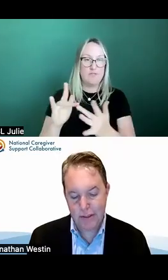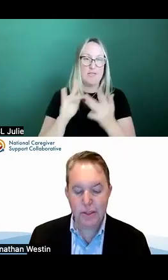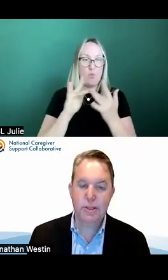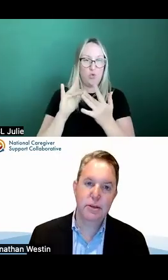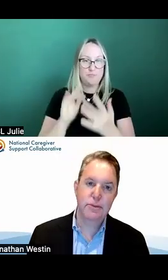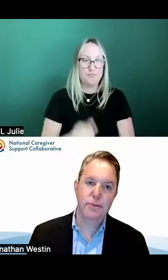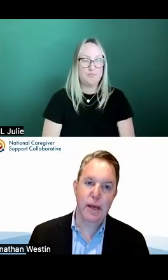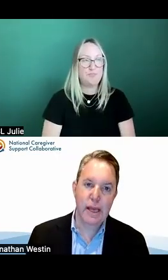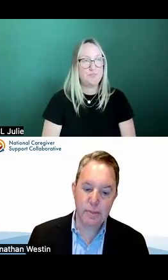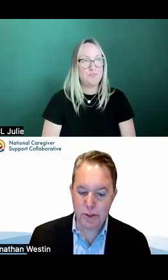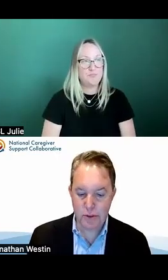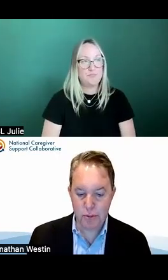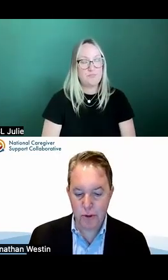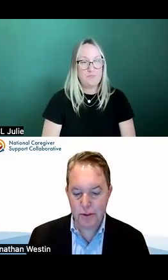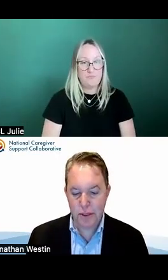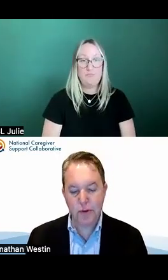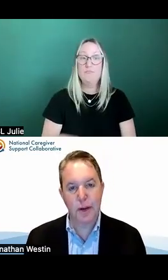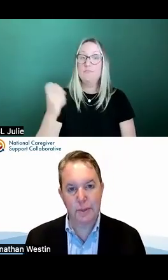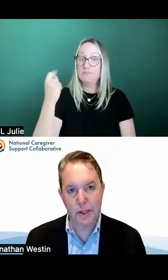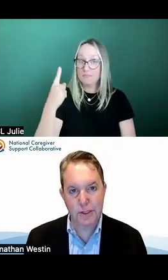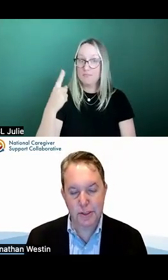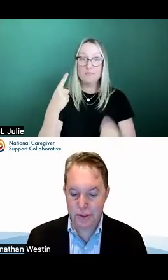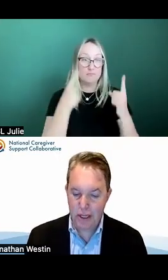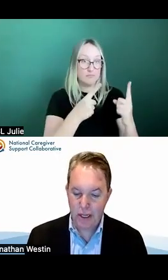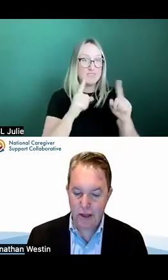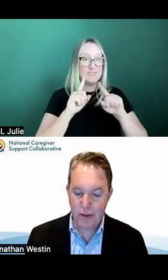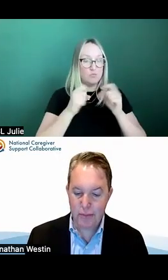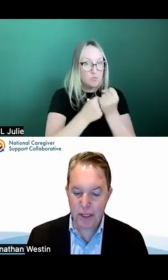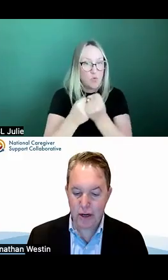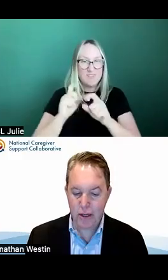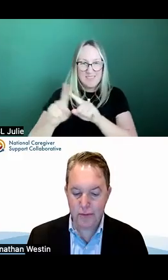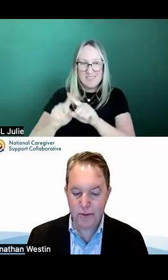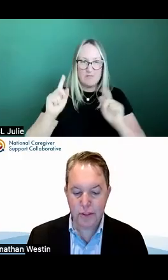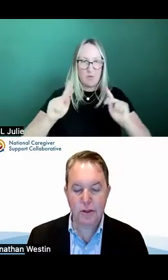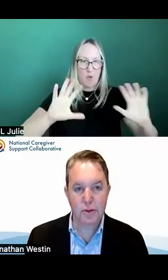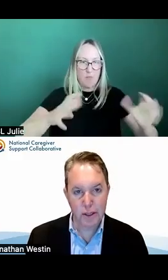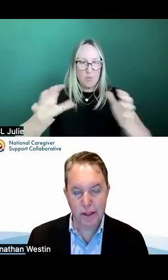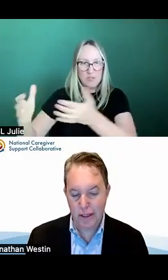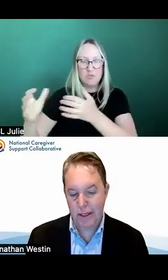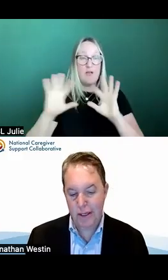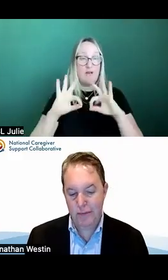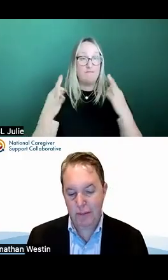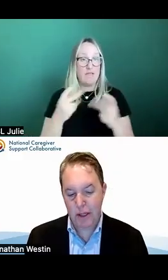This initiative aims to support several populations of family caregivers, including,